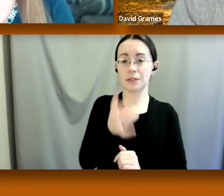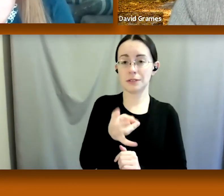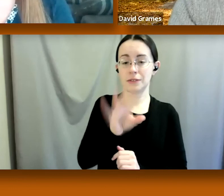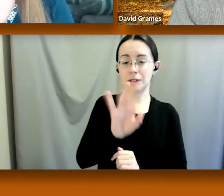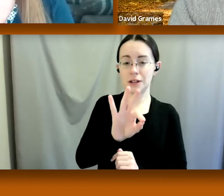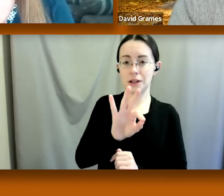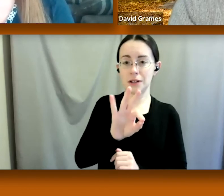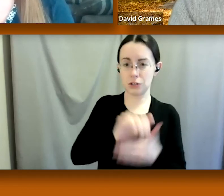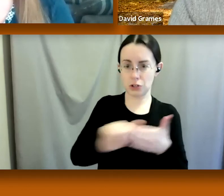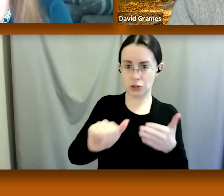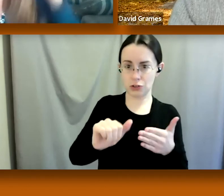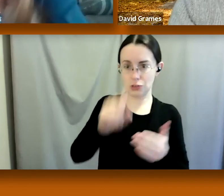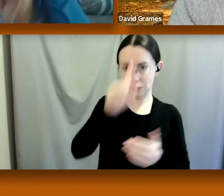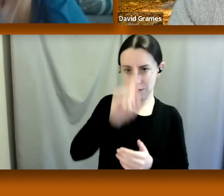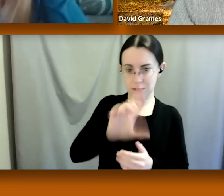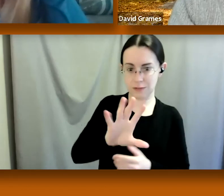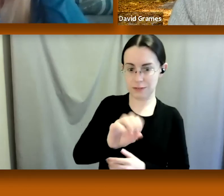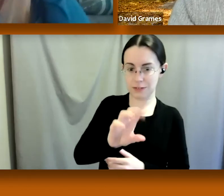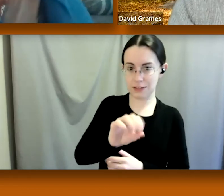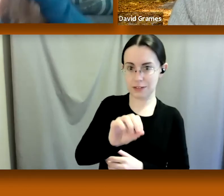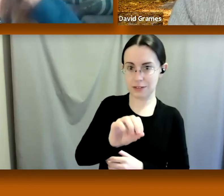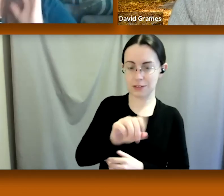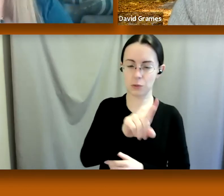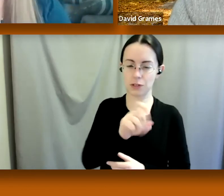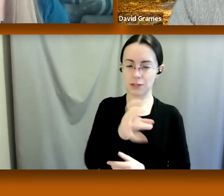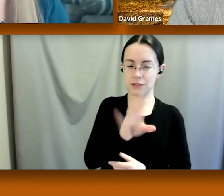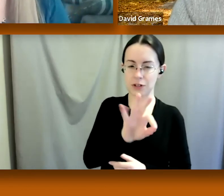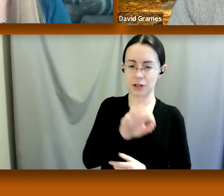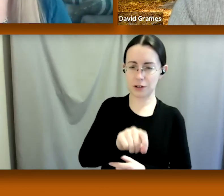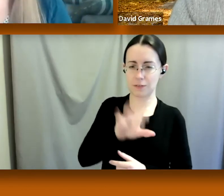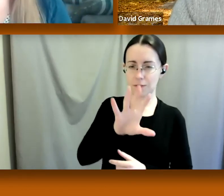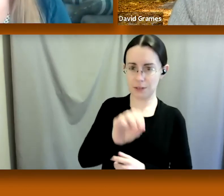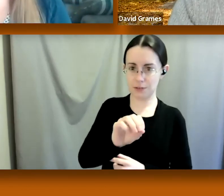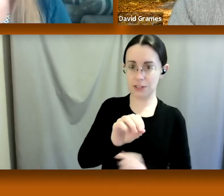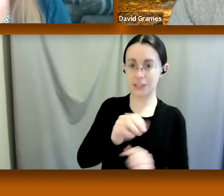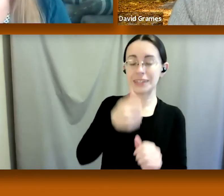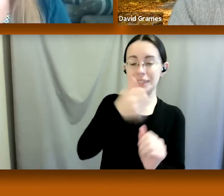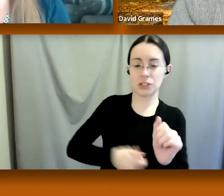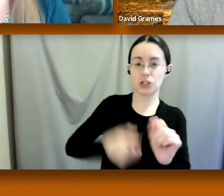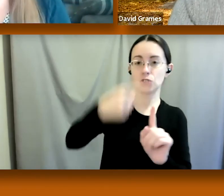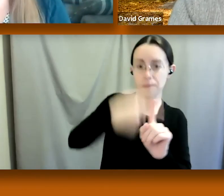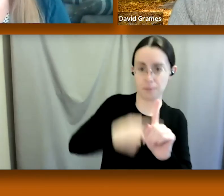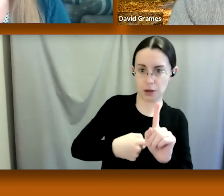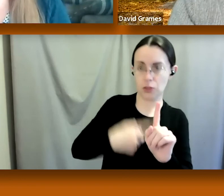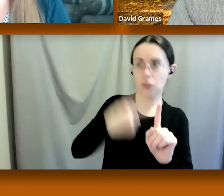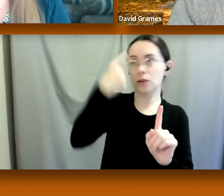per month per FTE. So, if you're calculating